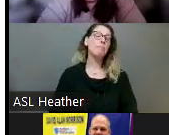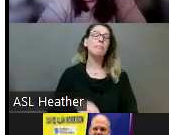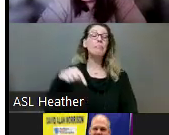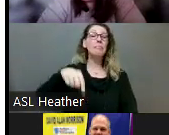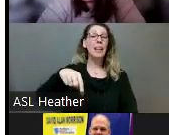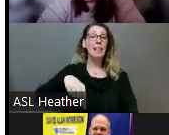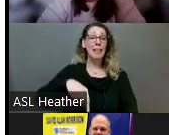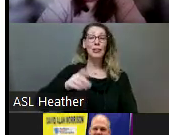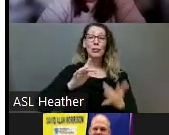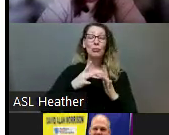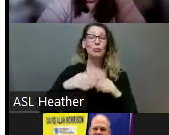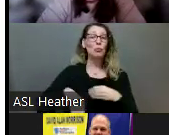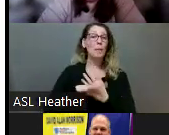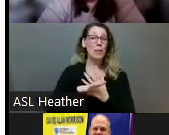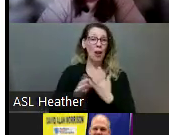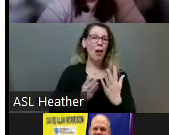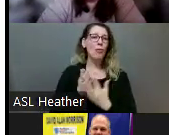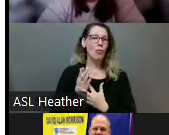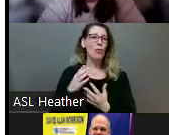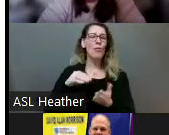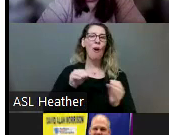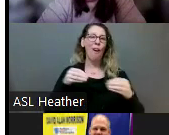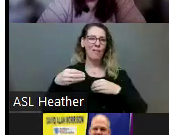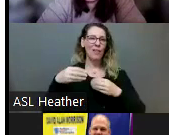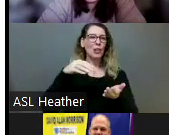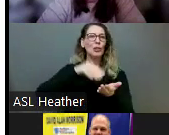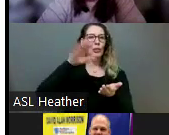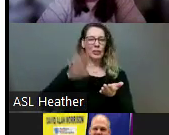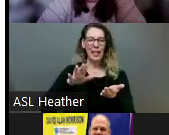is brought to you through the Office of Student Engagement and Supports at OSPI;